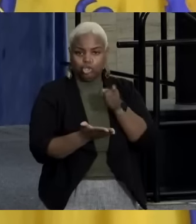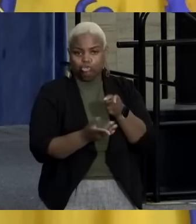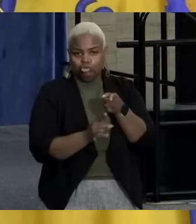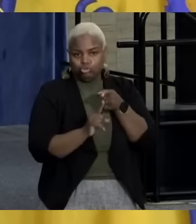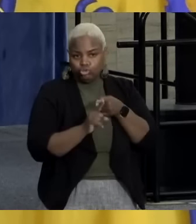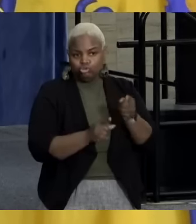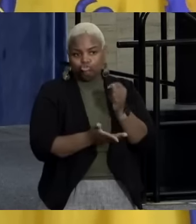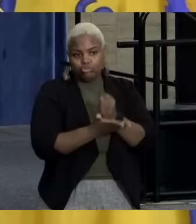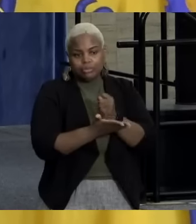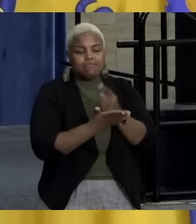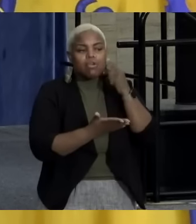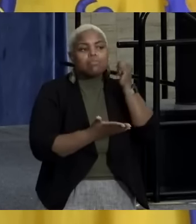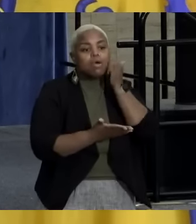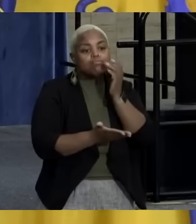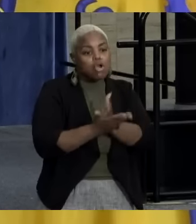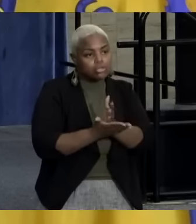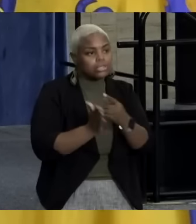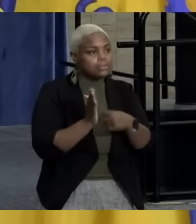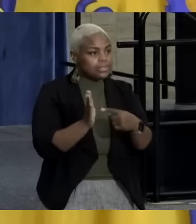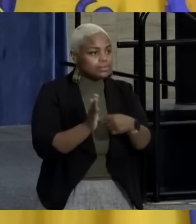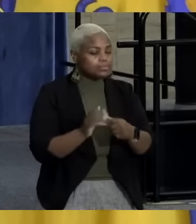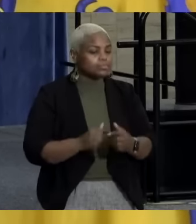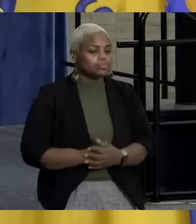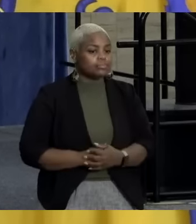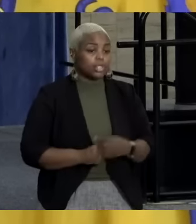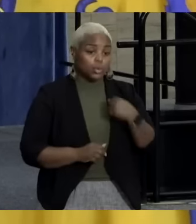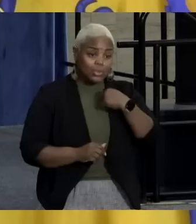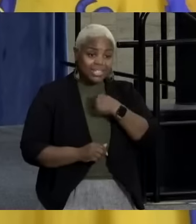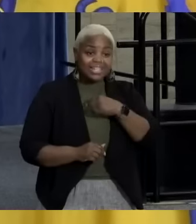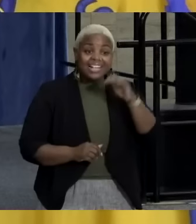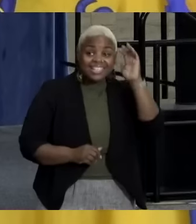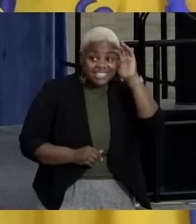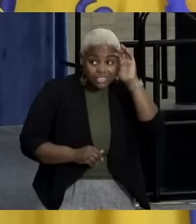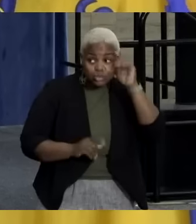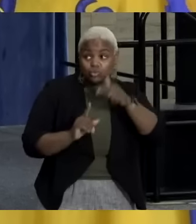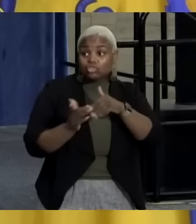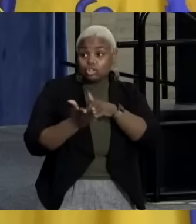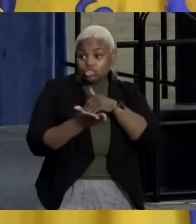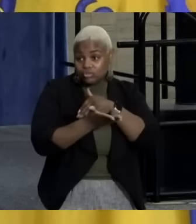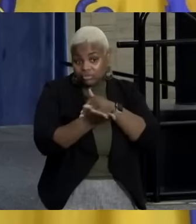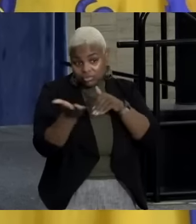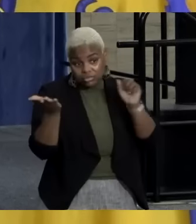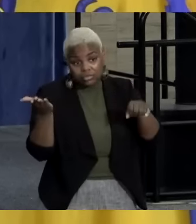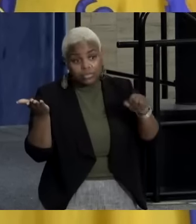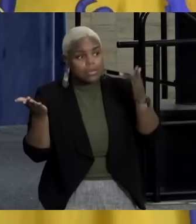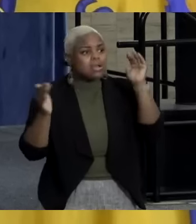listening to doctors who have been waving the flag in the air saying, "Hey, we have this wrong." We